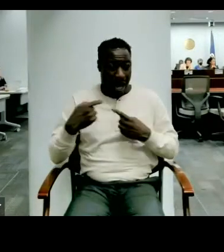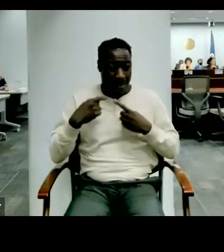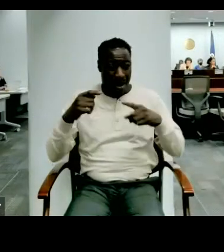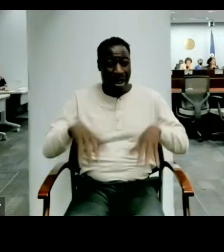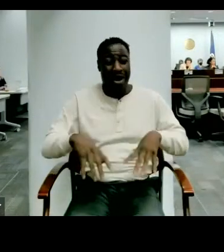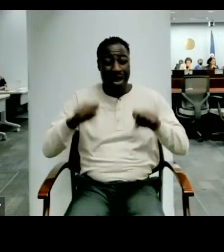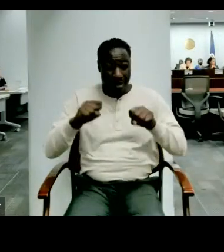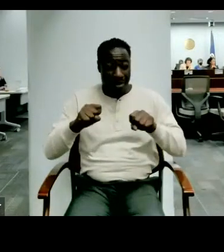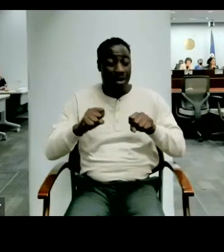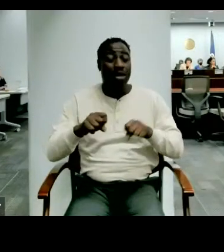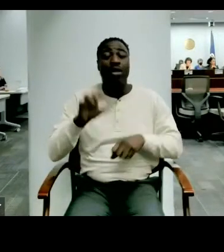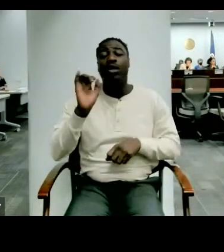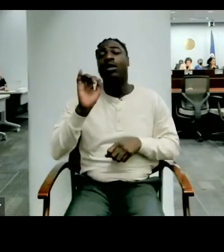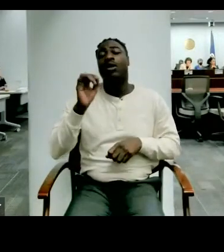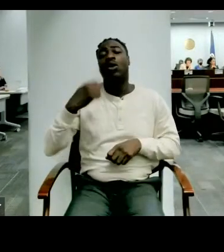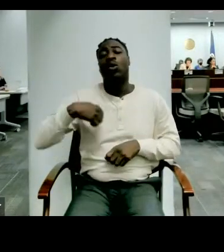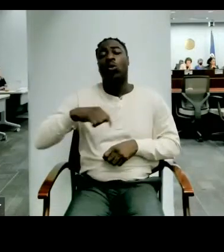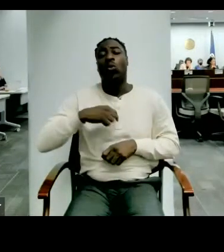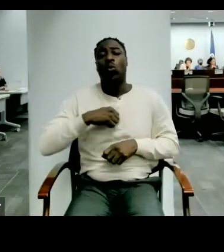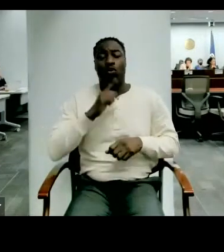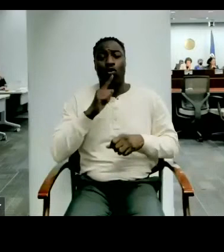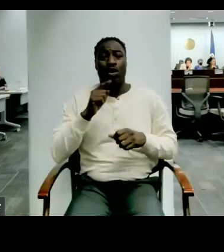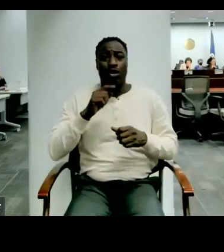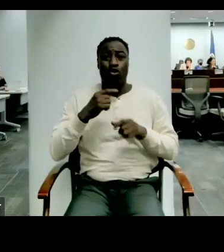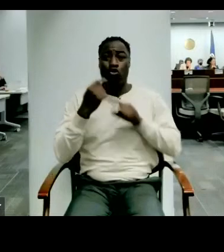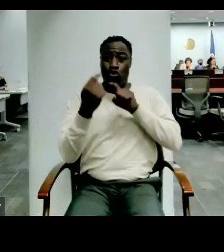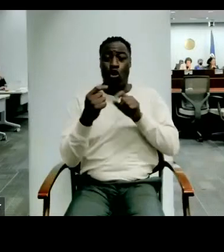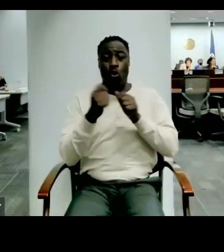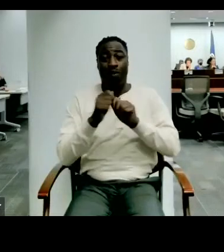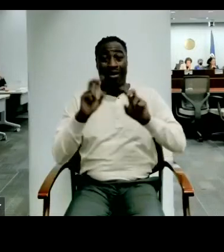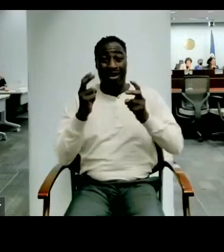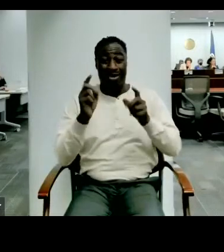years grappling with these issues, but the chilling effect that workers face